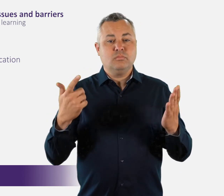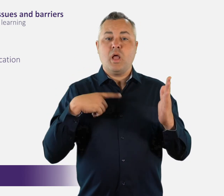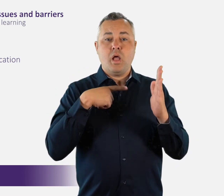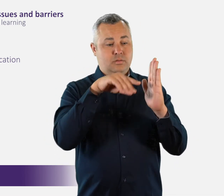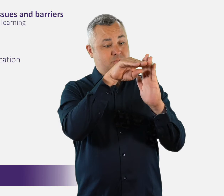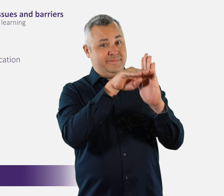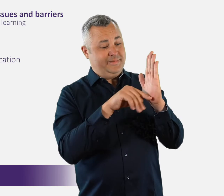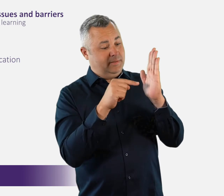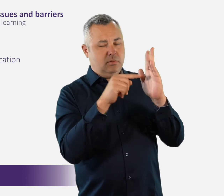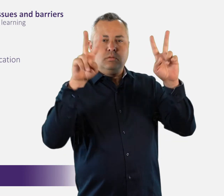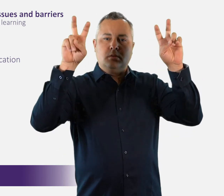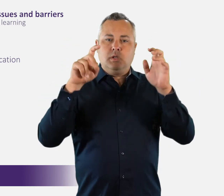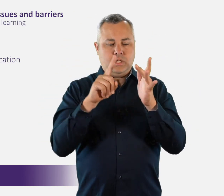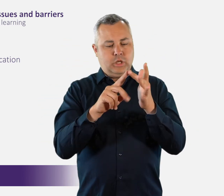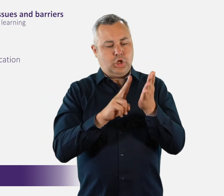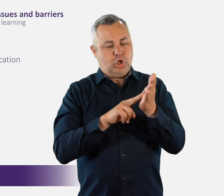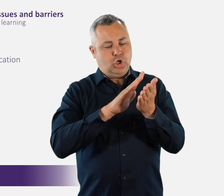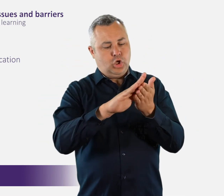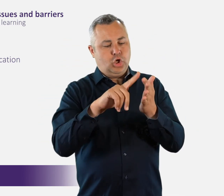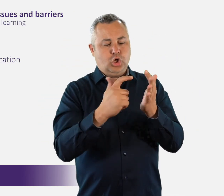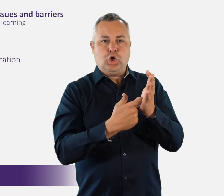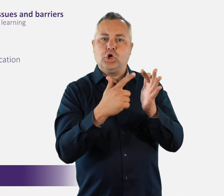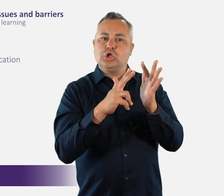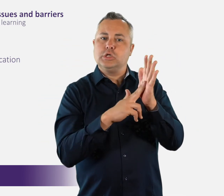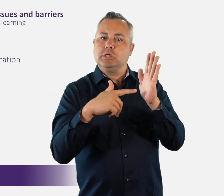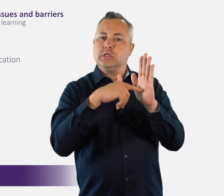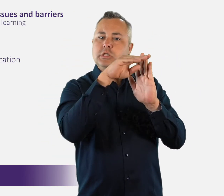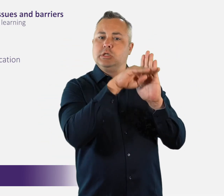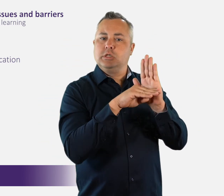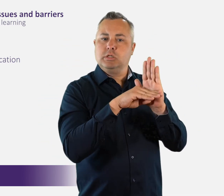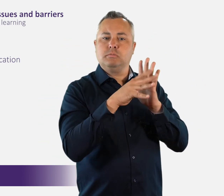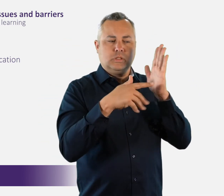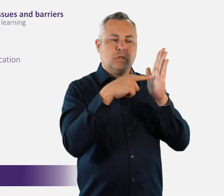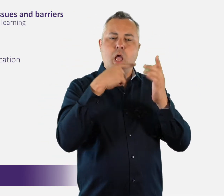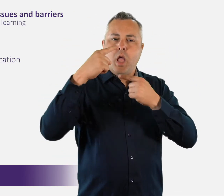Inherent requirements specify the essential requirements -